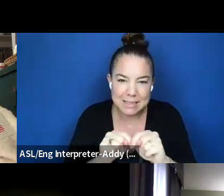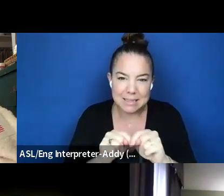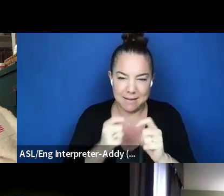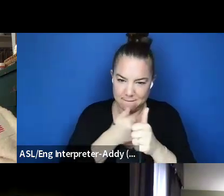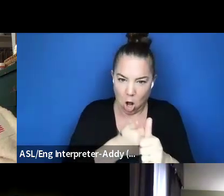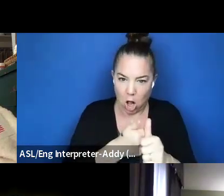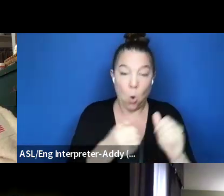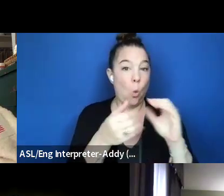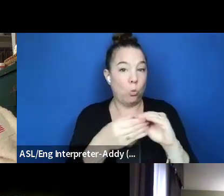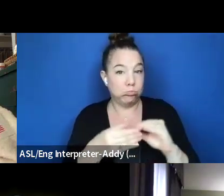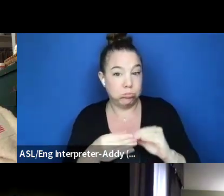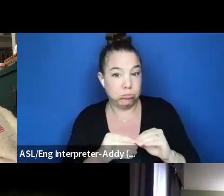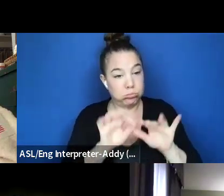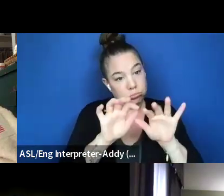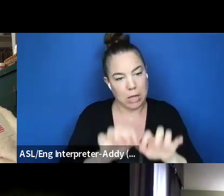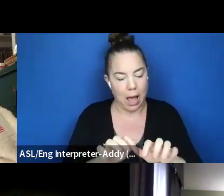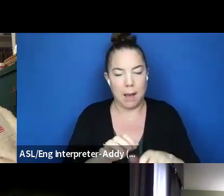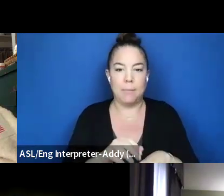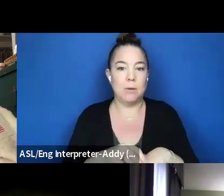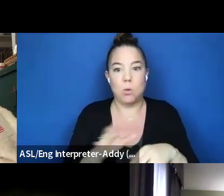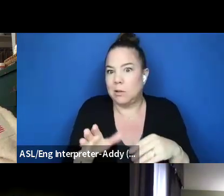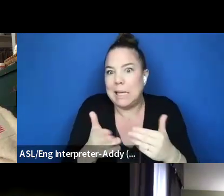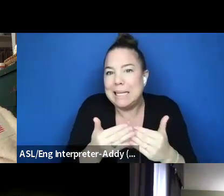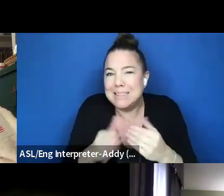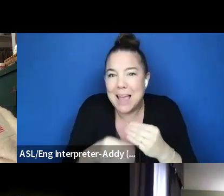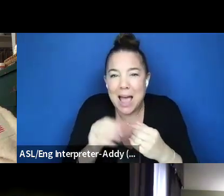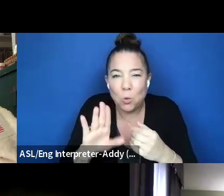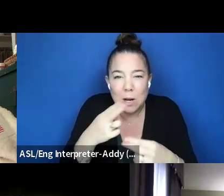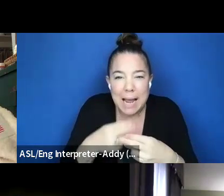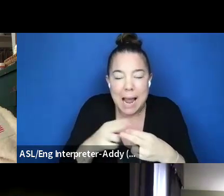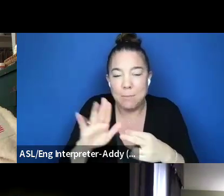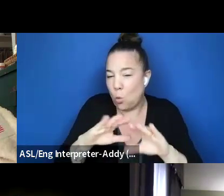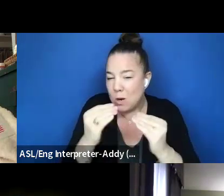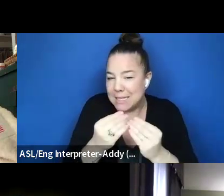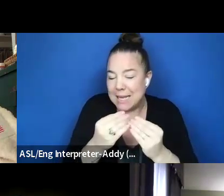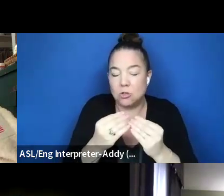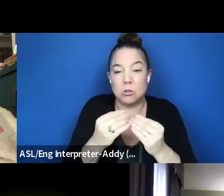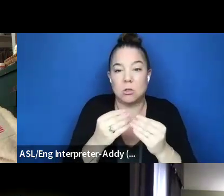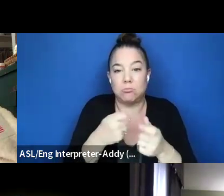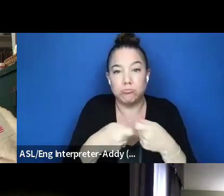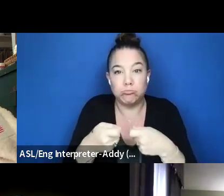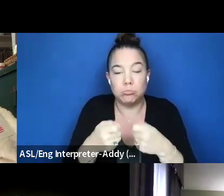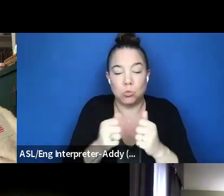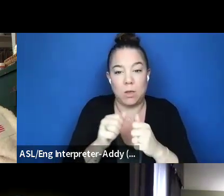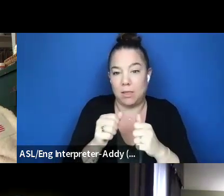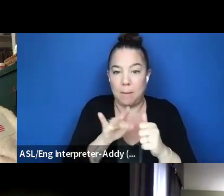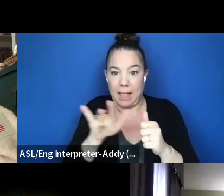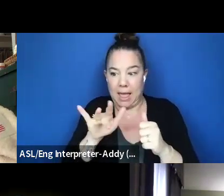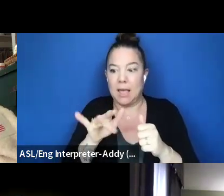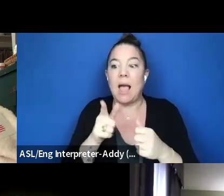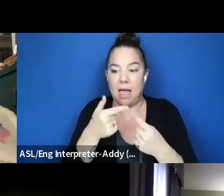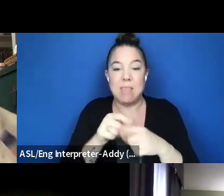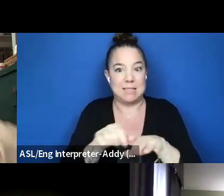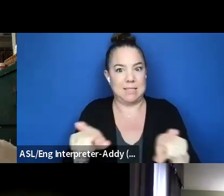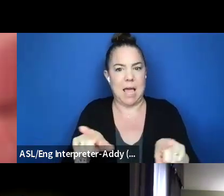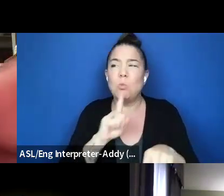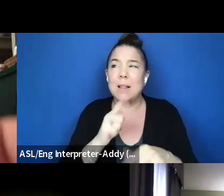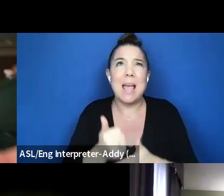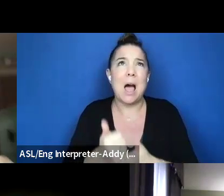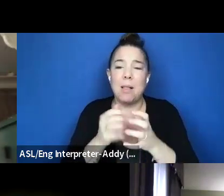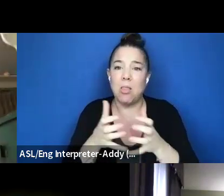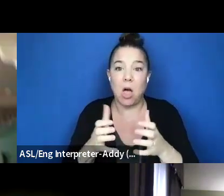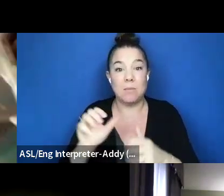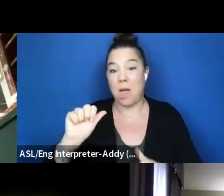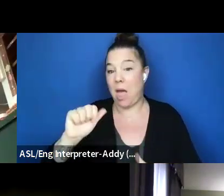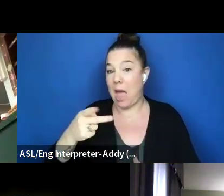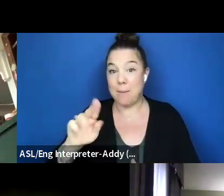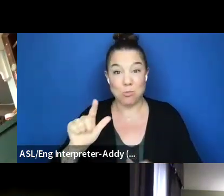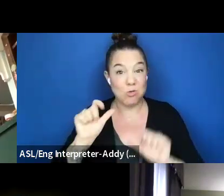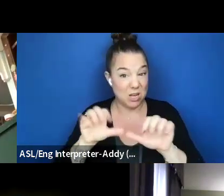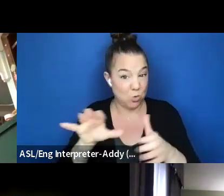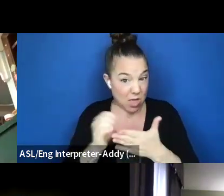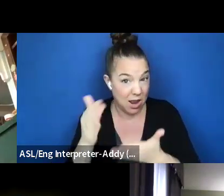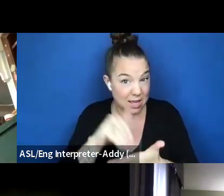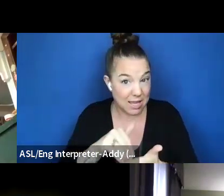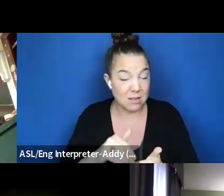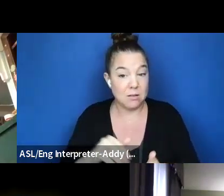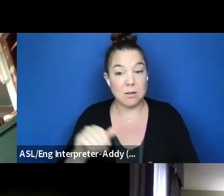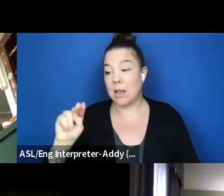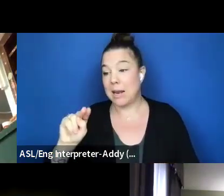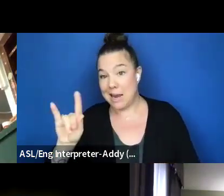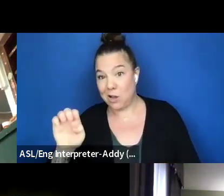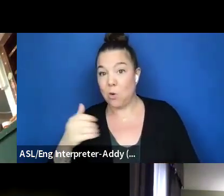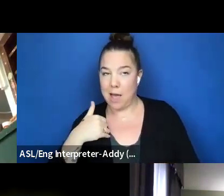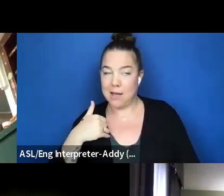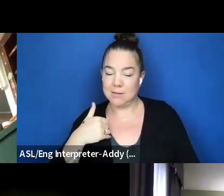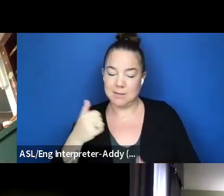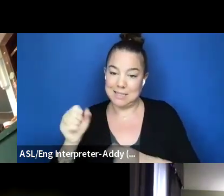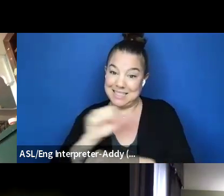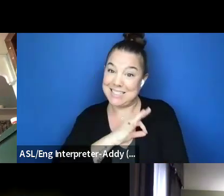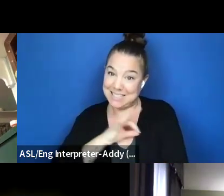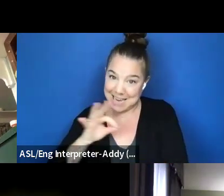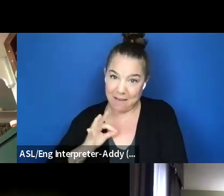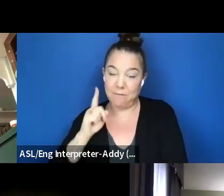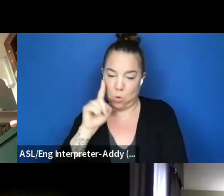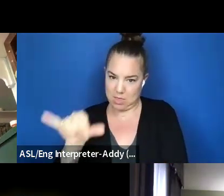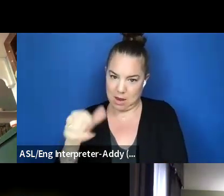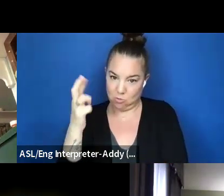Leelynn Brady: to mail out, and very easy. Just put your name, put your organization or whatnot, and that help that was really helpful. So I could see either April doing something like that again, or because Nicole has the staff that's actually dedicated to that if they ever bring it back up.